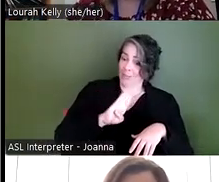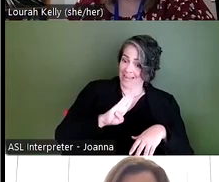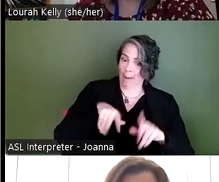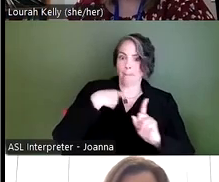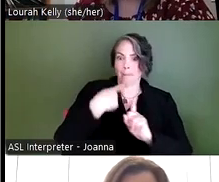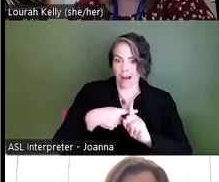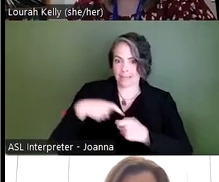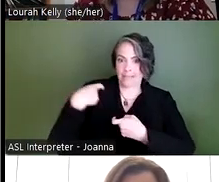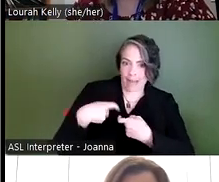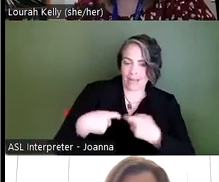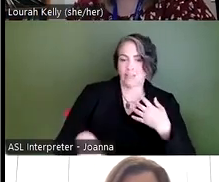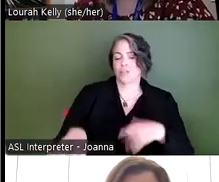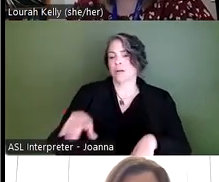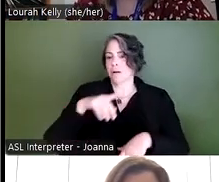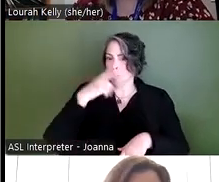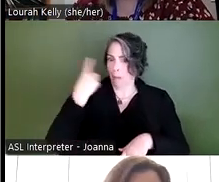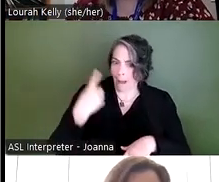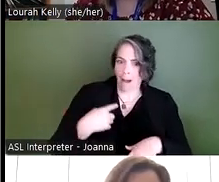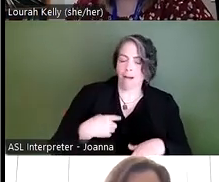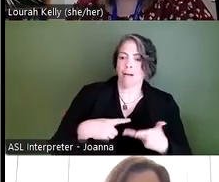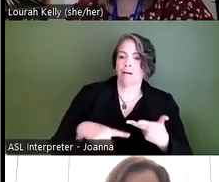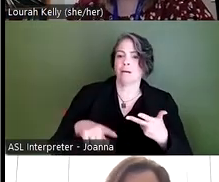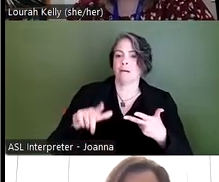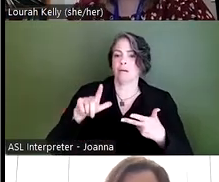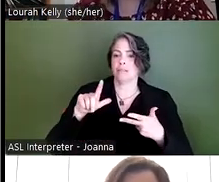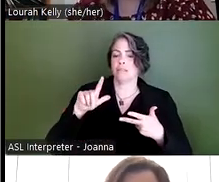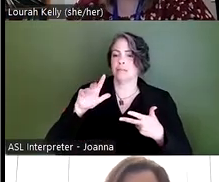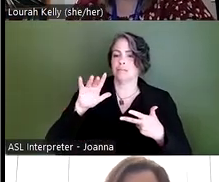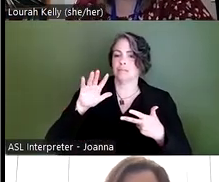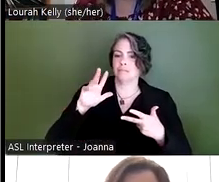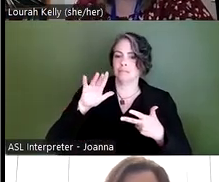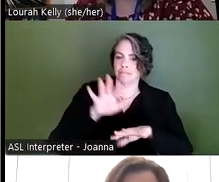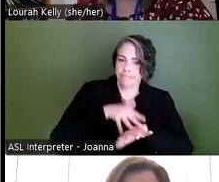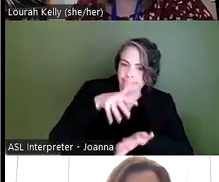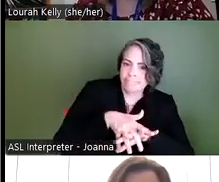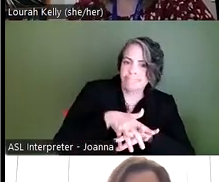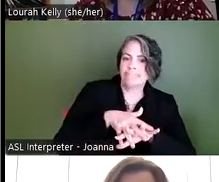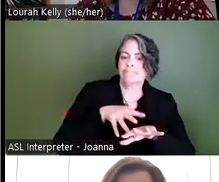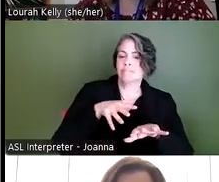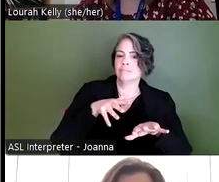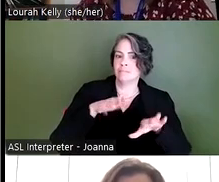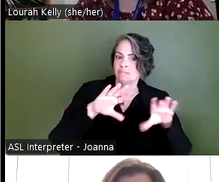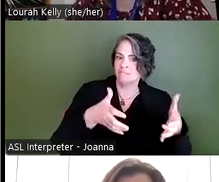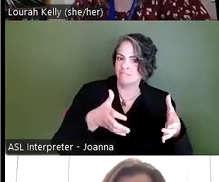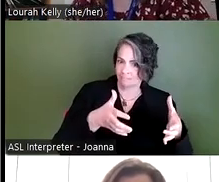experience of being a sexual minority within the Black and Hispanic and native communities.